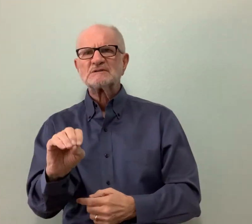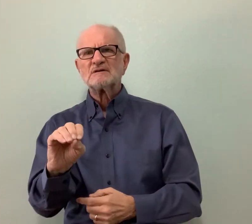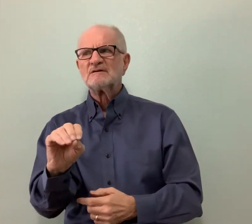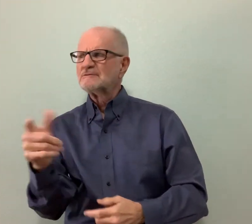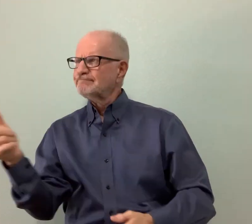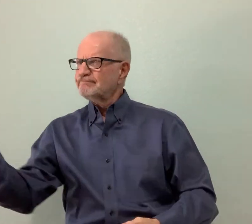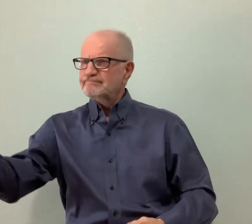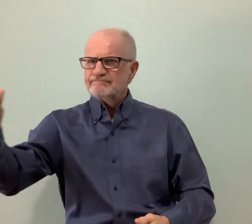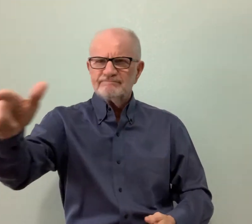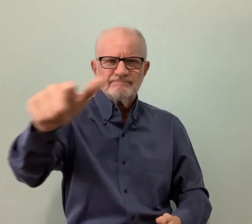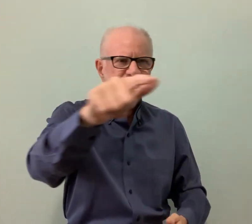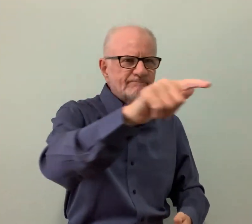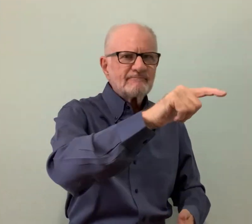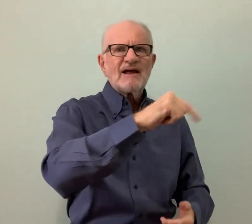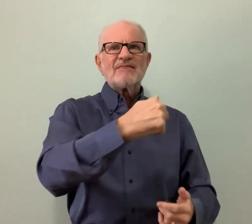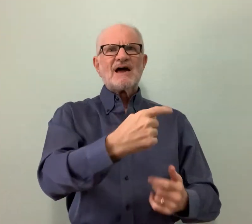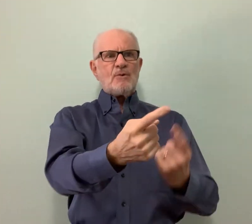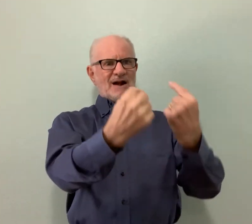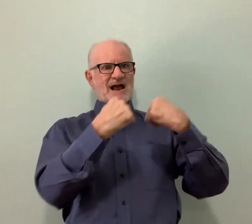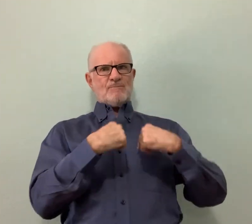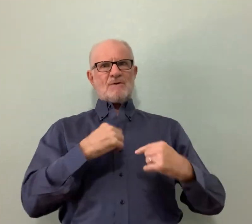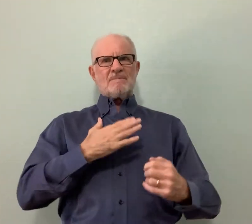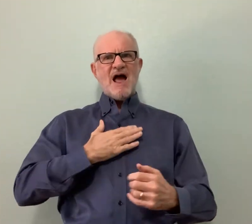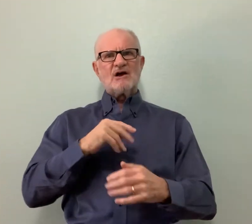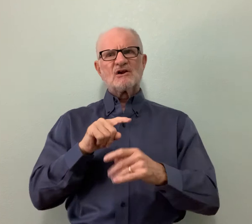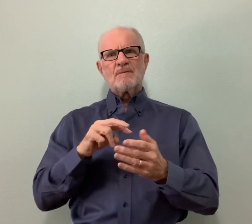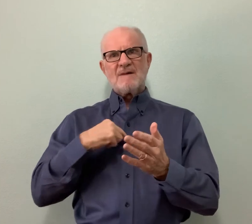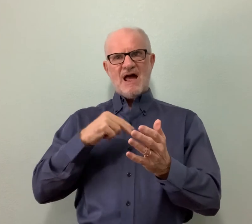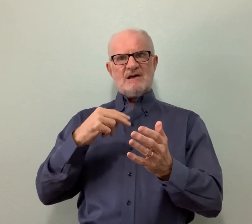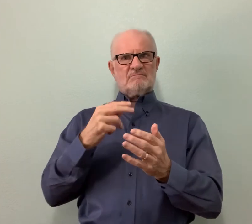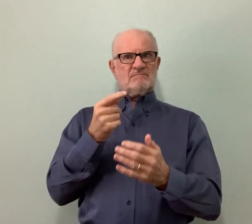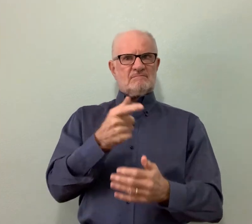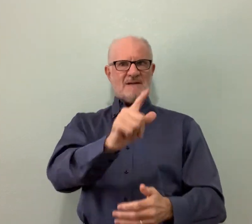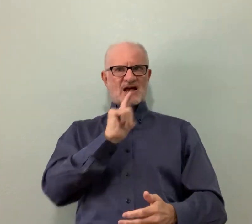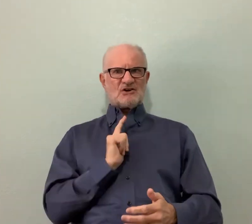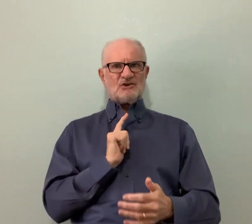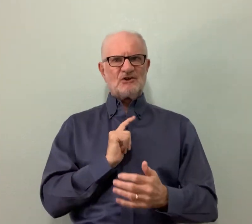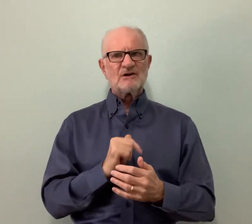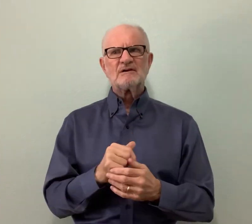We went around the table, and then when it came to be my turn,